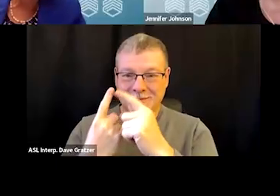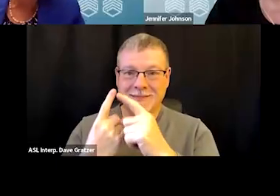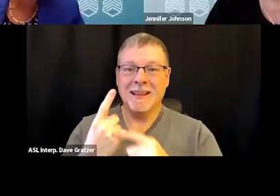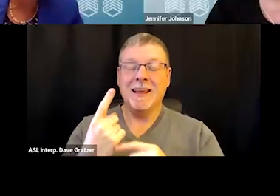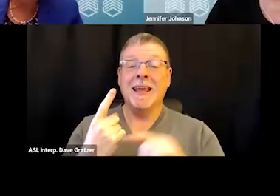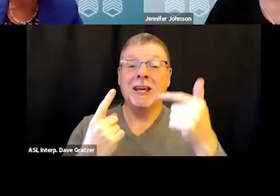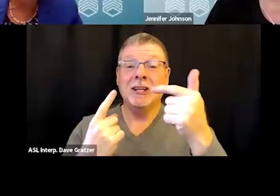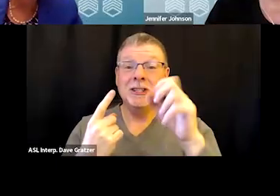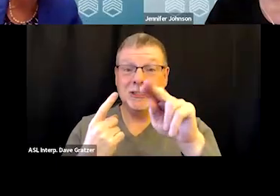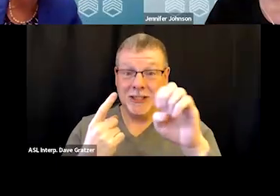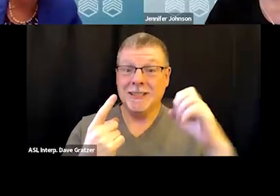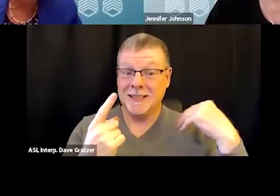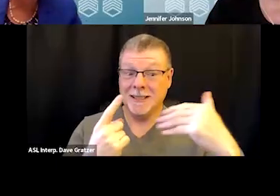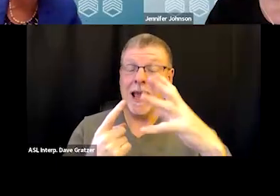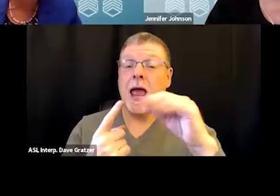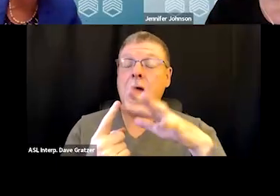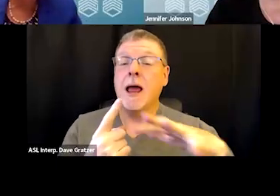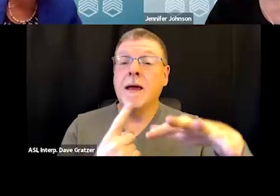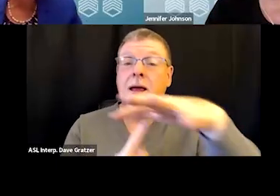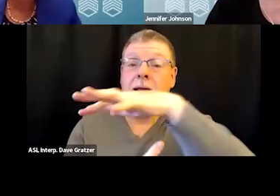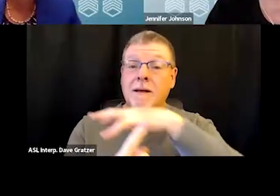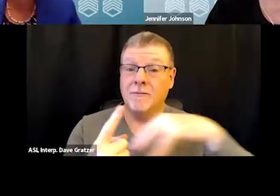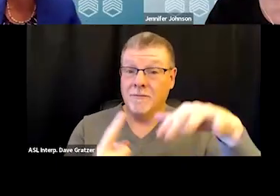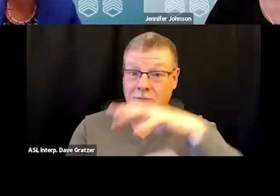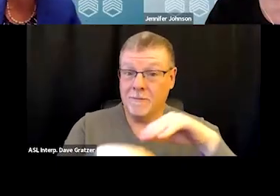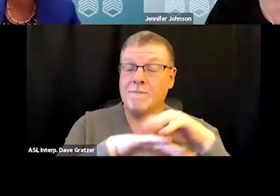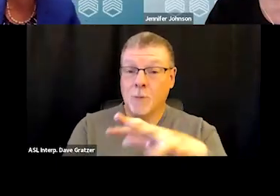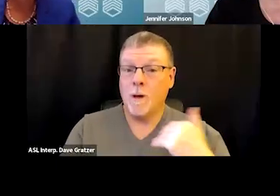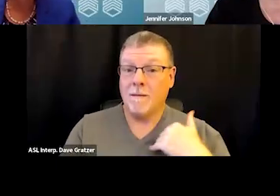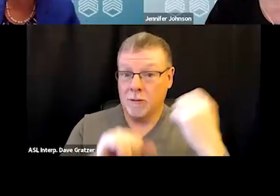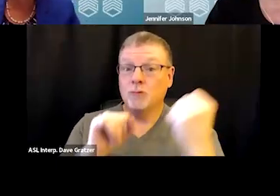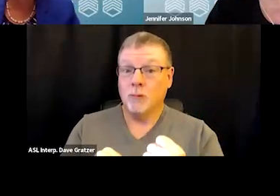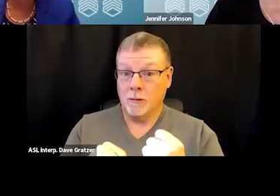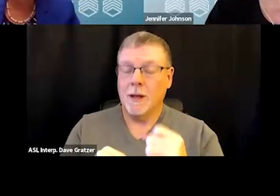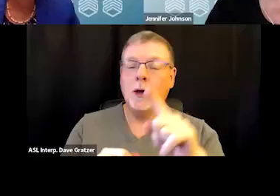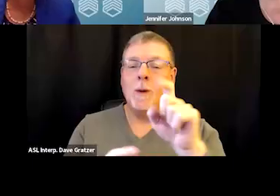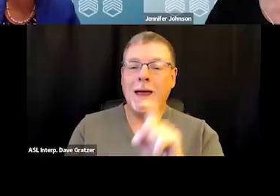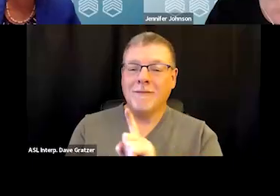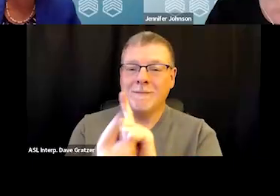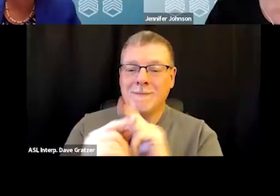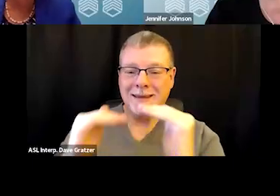and that there are also environmental influences, and we have to meet the individuals where they are